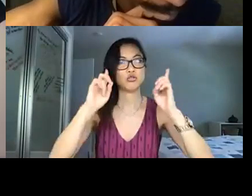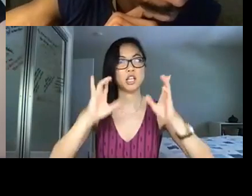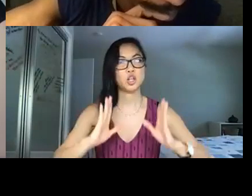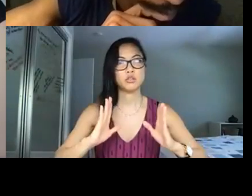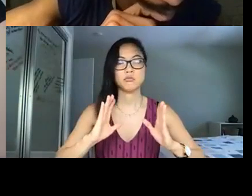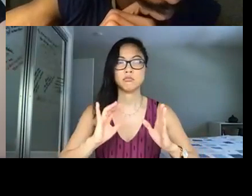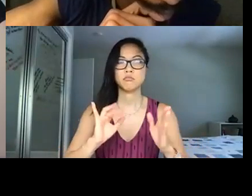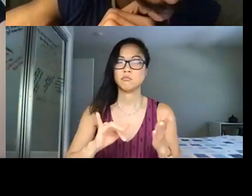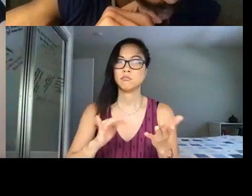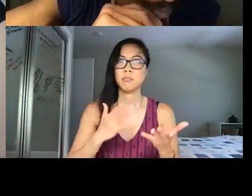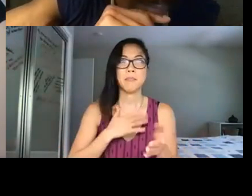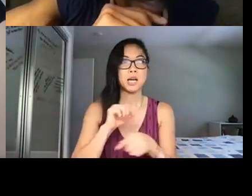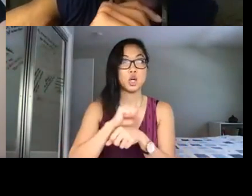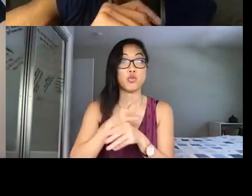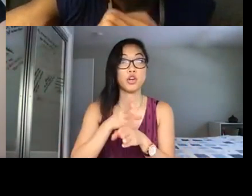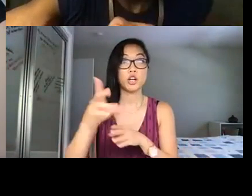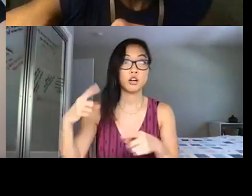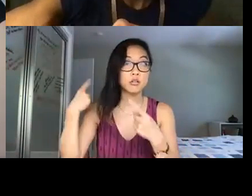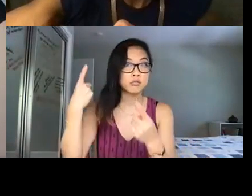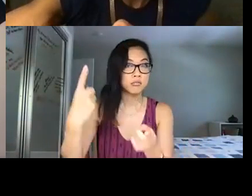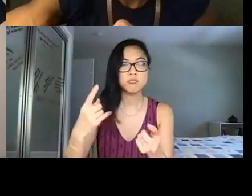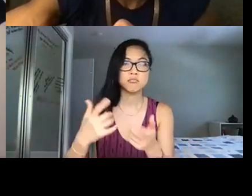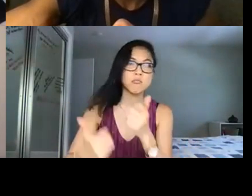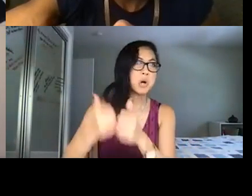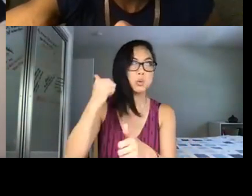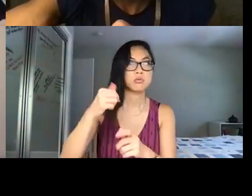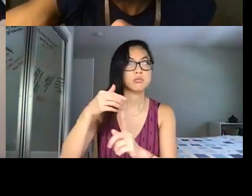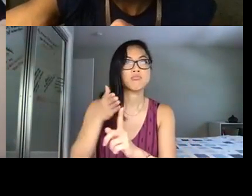as an educator. I would add to that that I'm just a